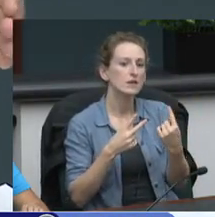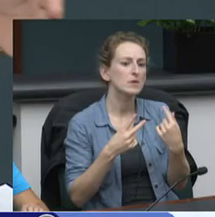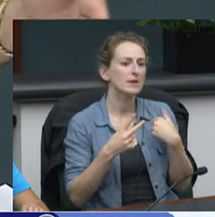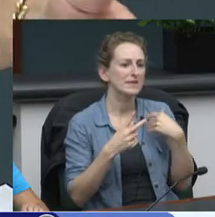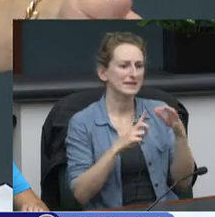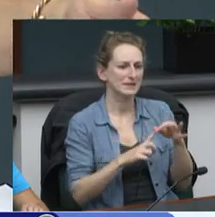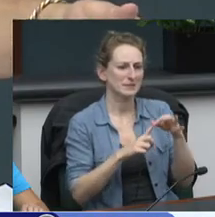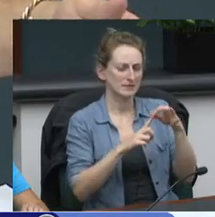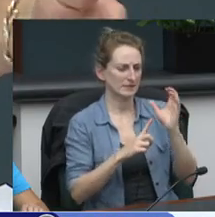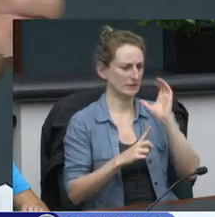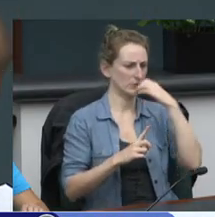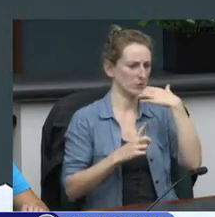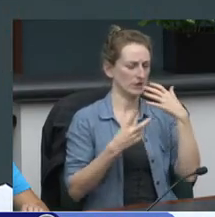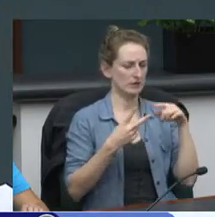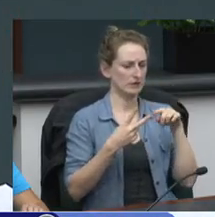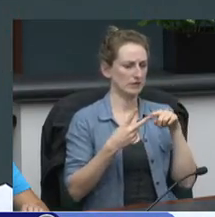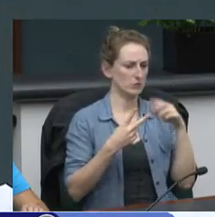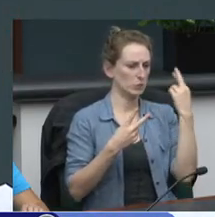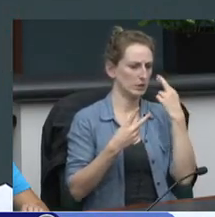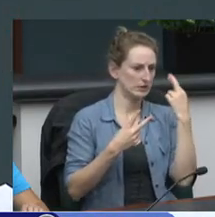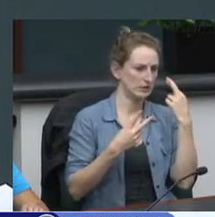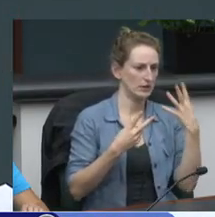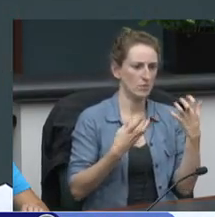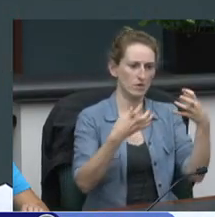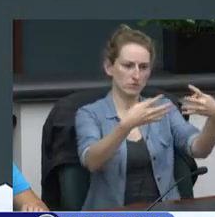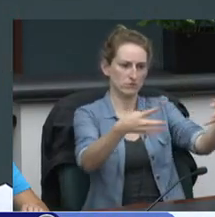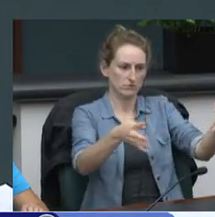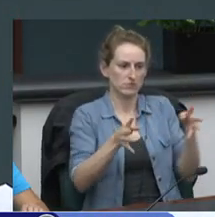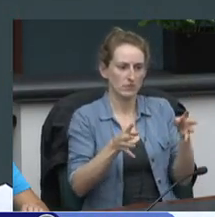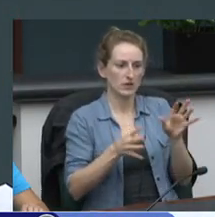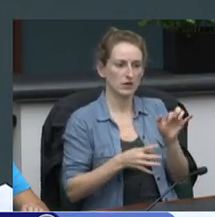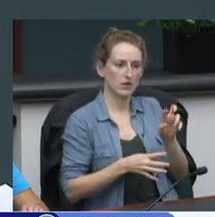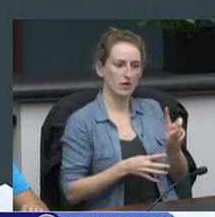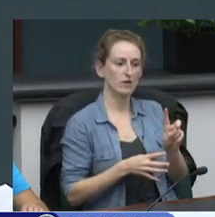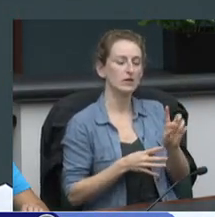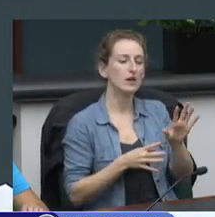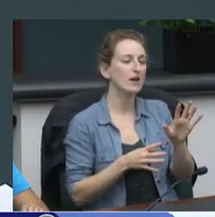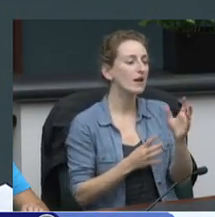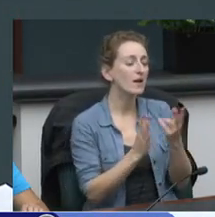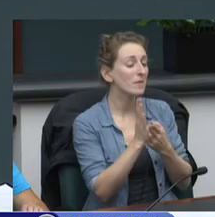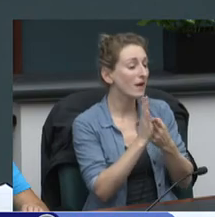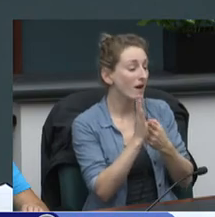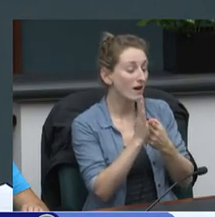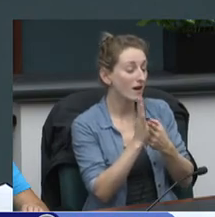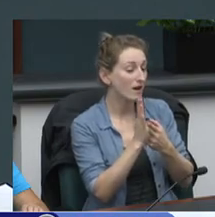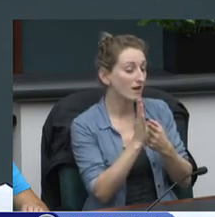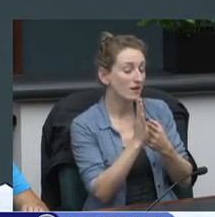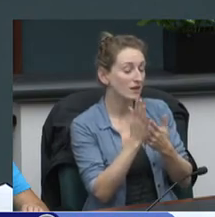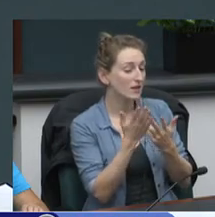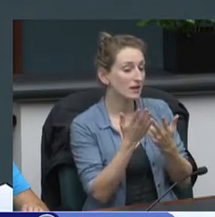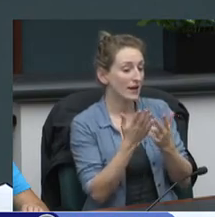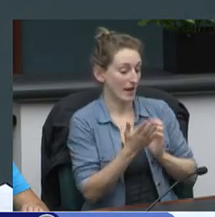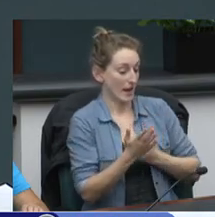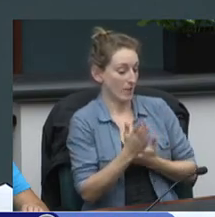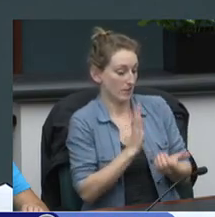their yard but and and in all intents of that amendment where we had transparency